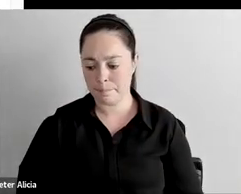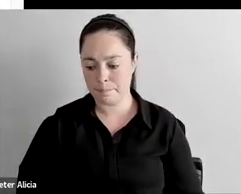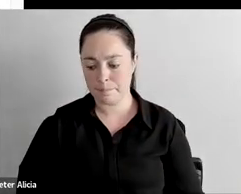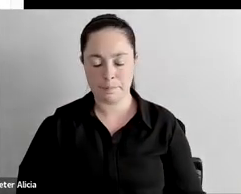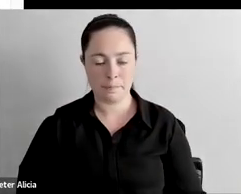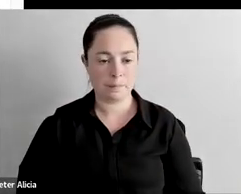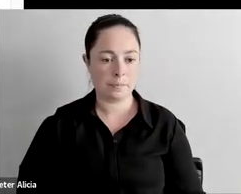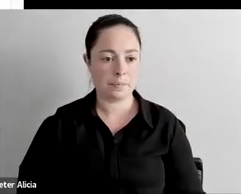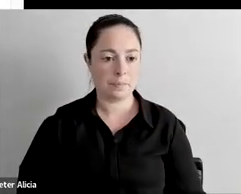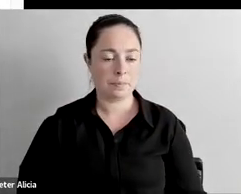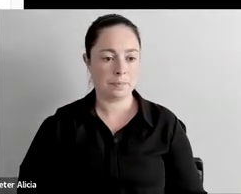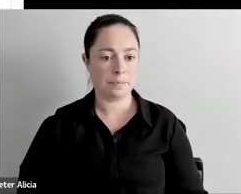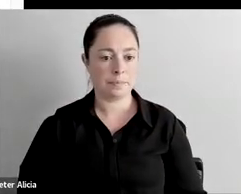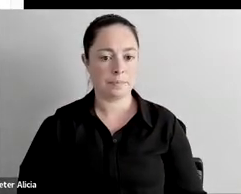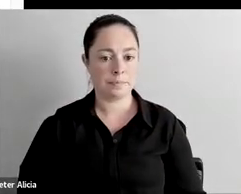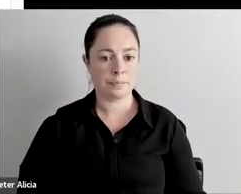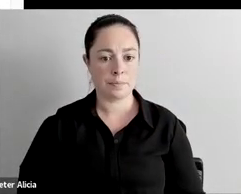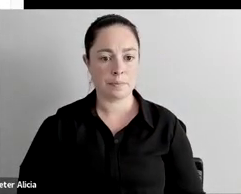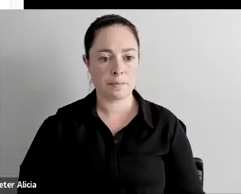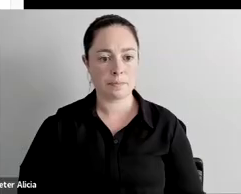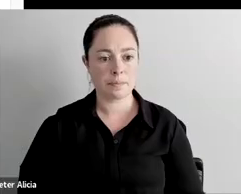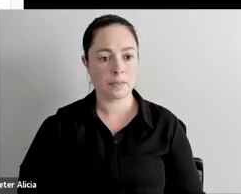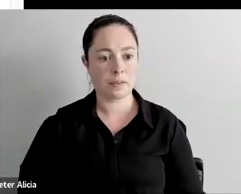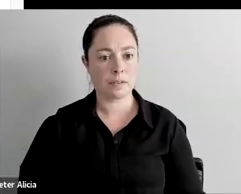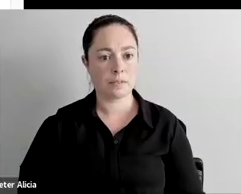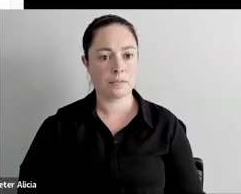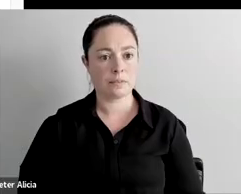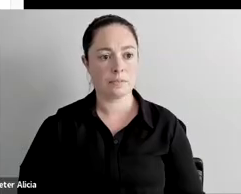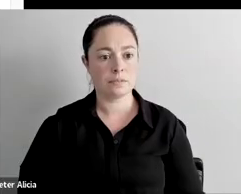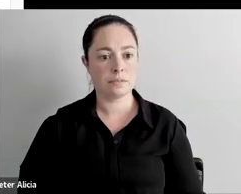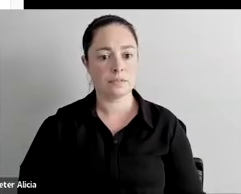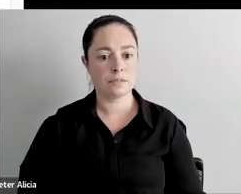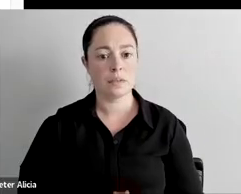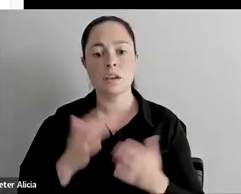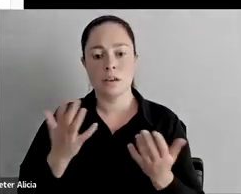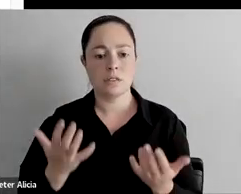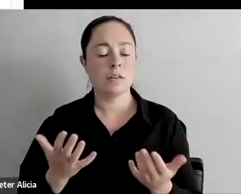So now I think, well, I'll show you underneath